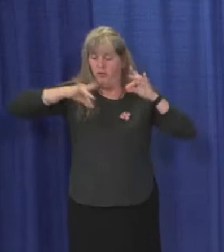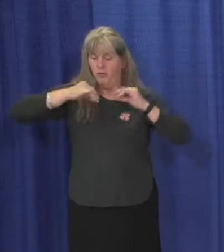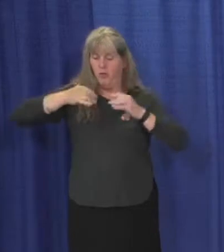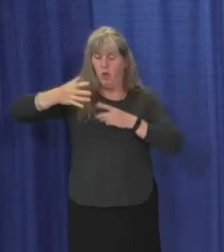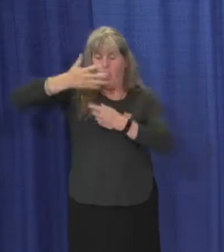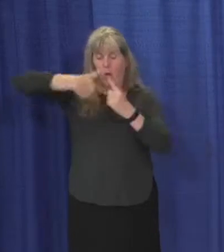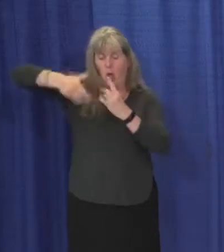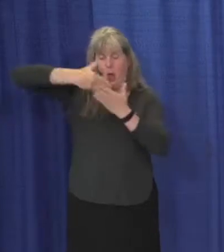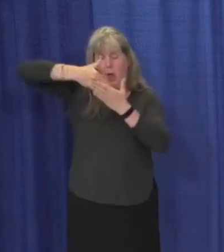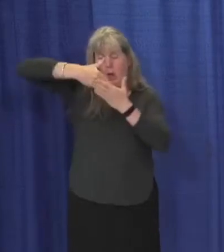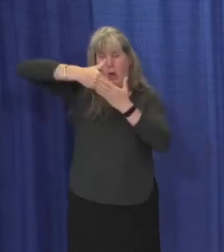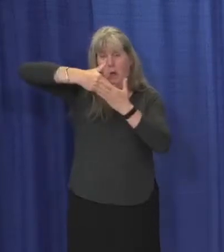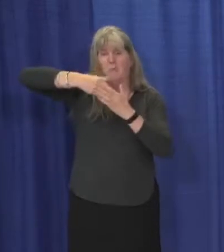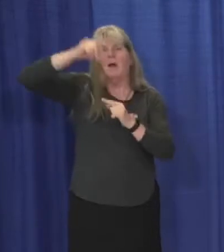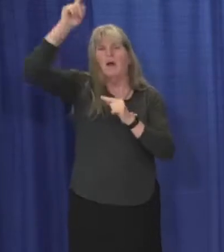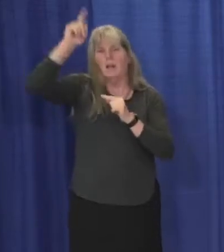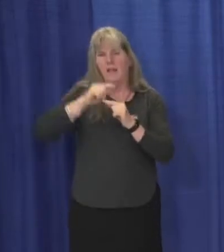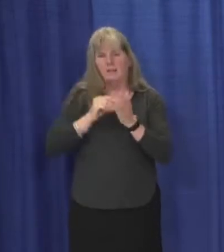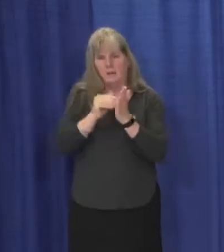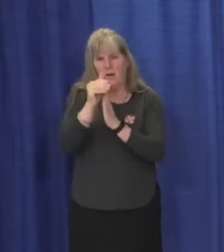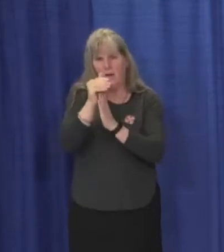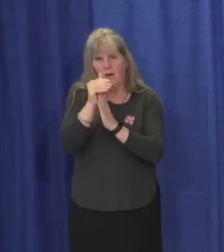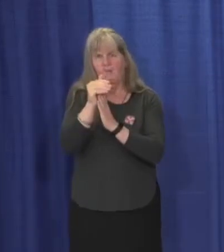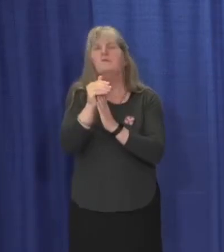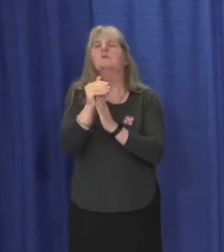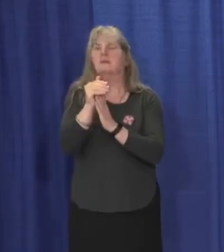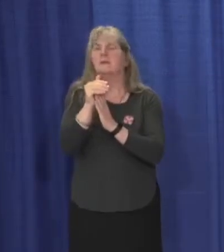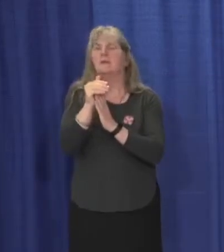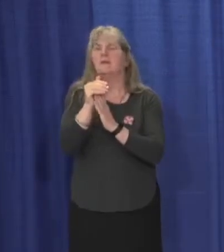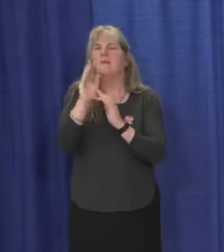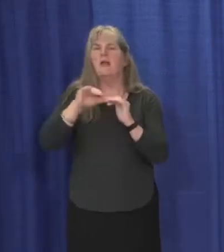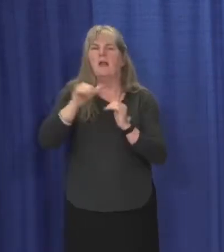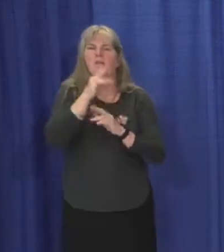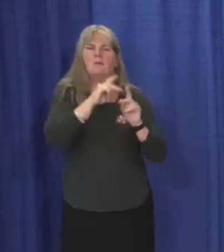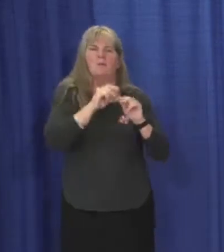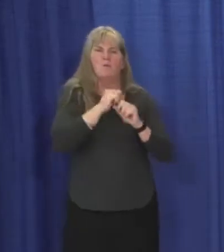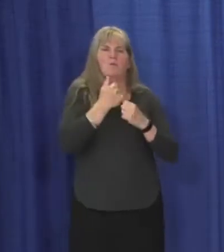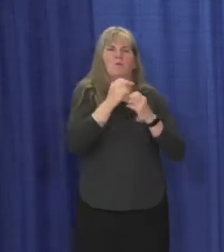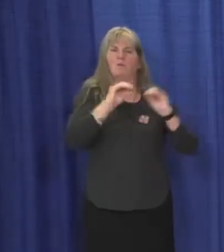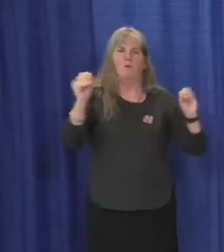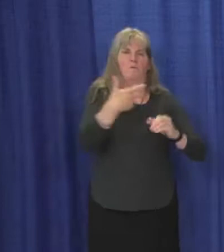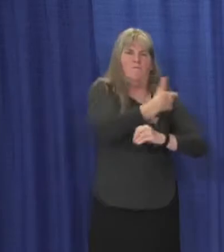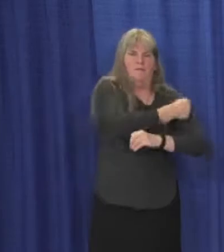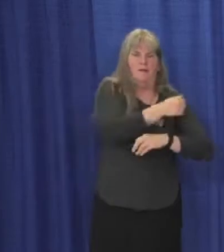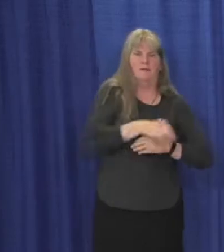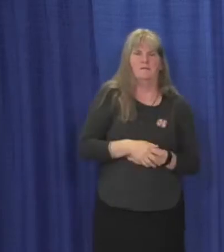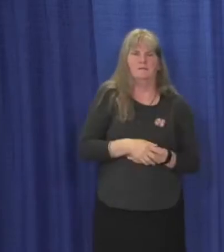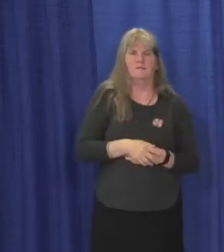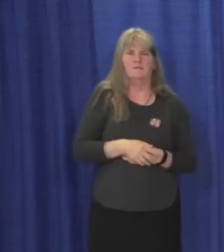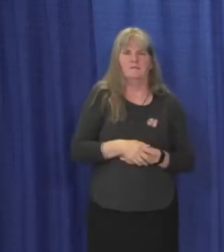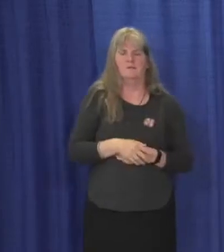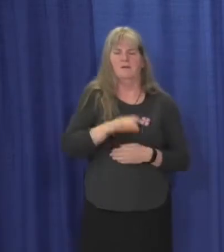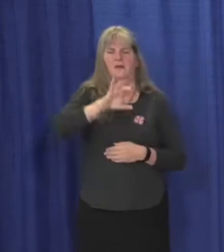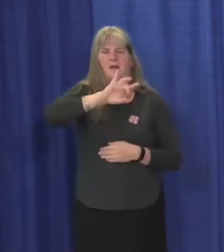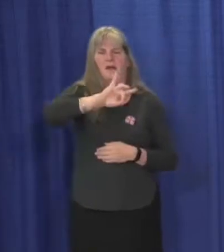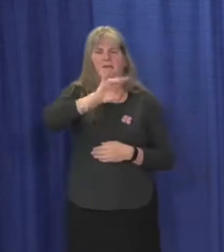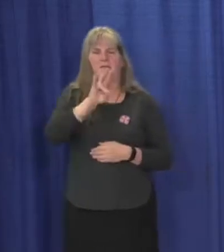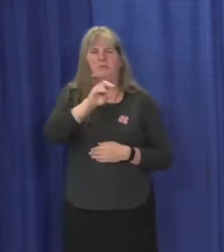lot of virus but much less often than people who are not vaccinated.